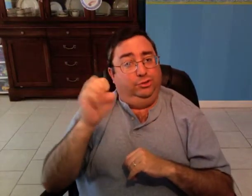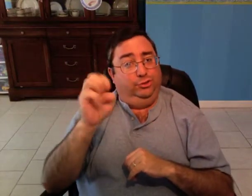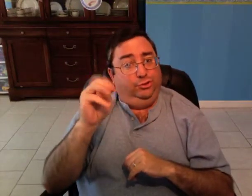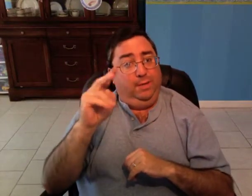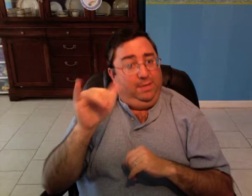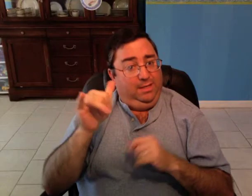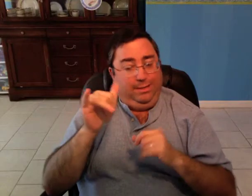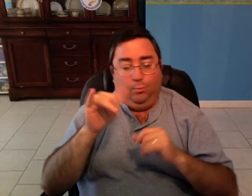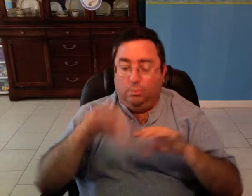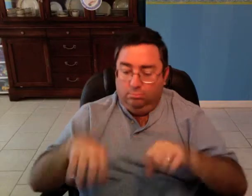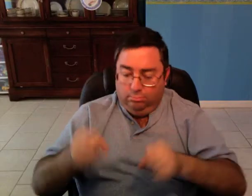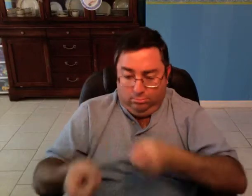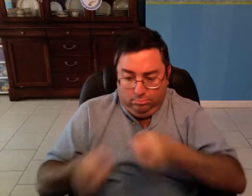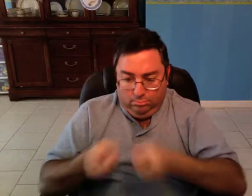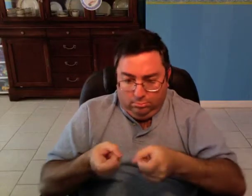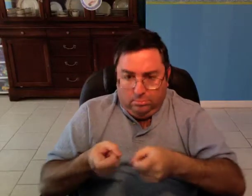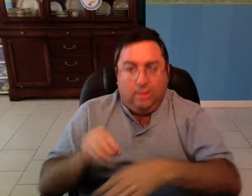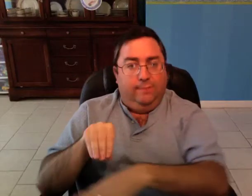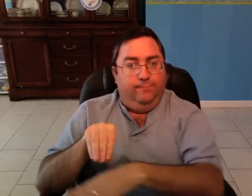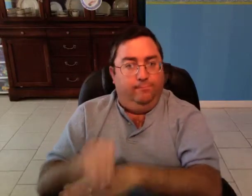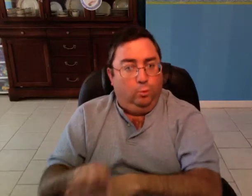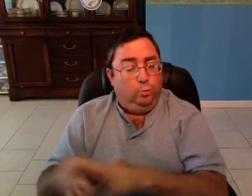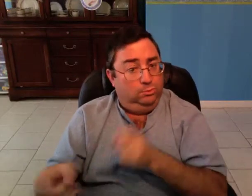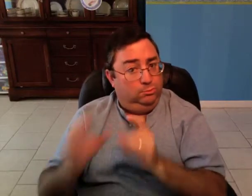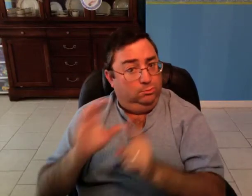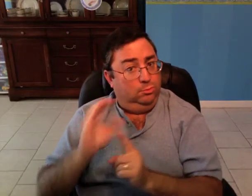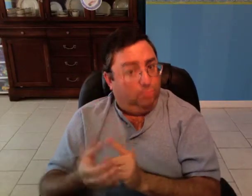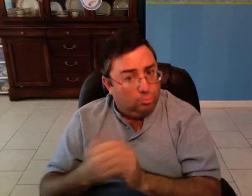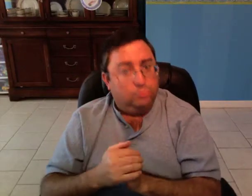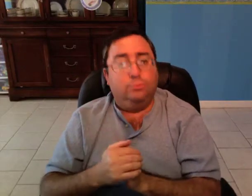will be manipulated by the hegemonic forces